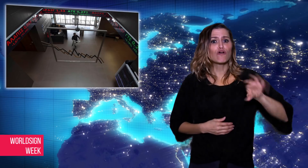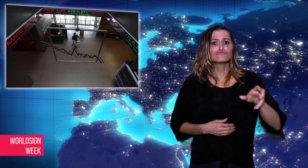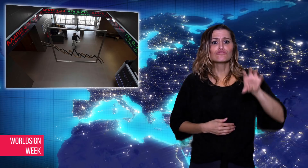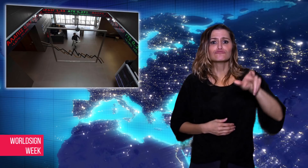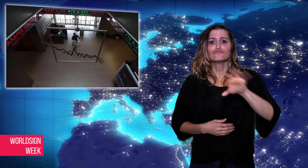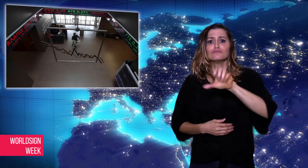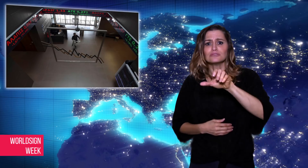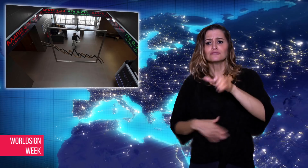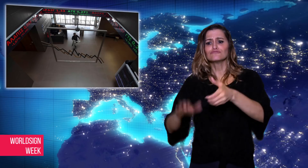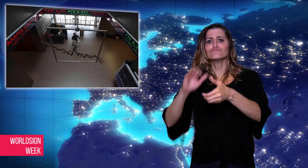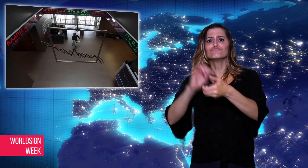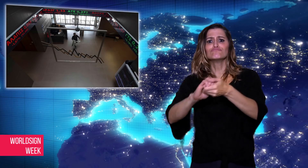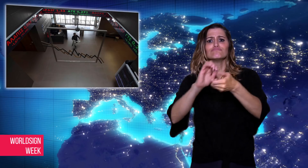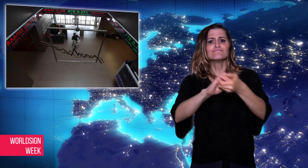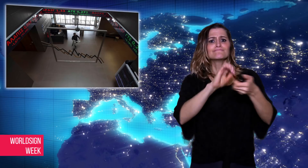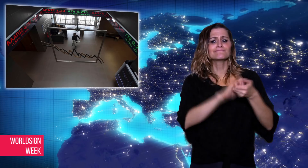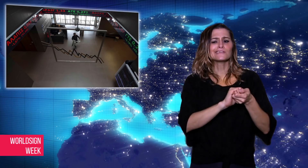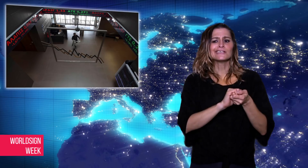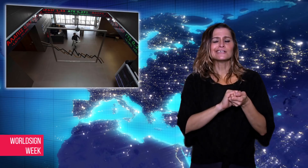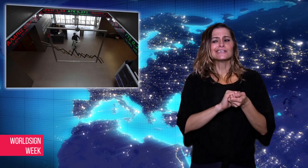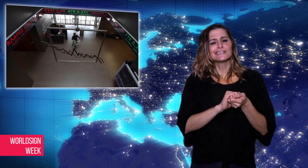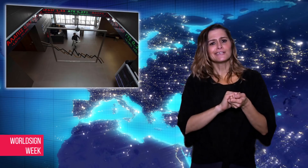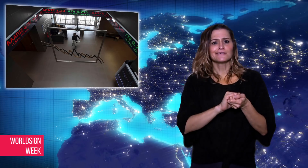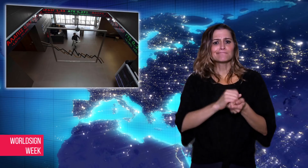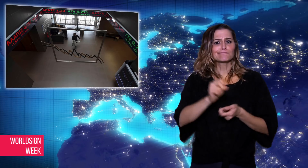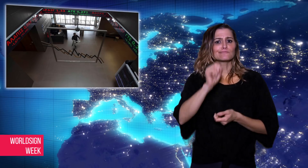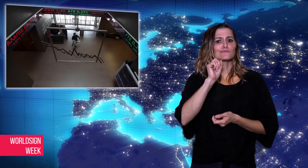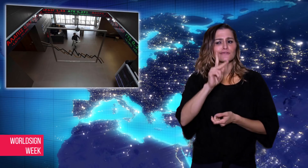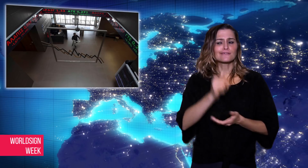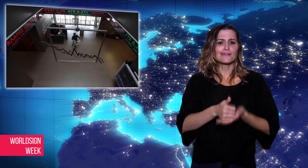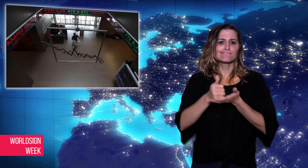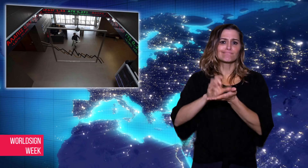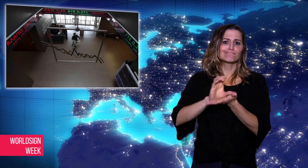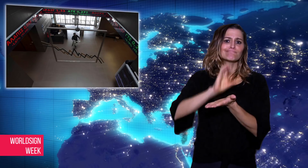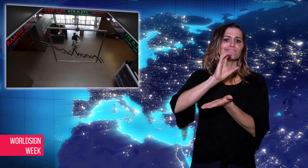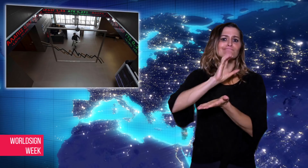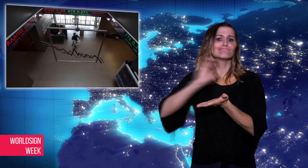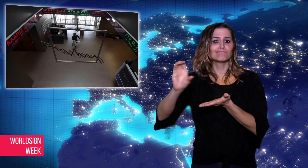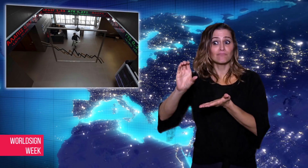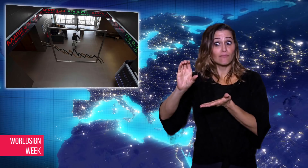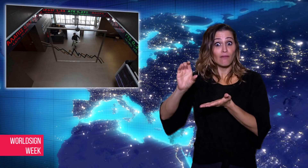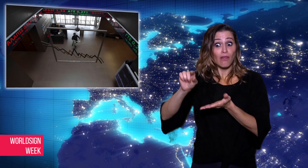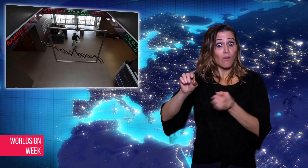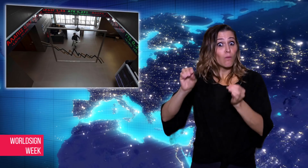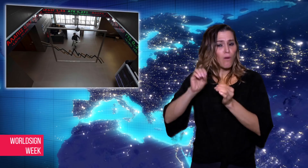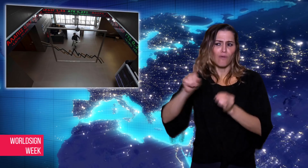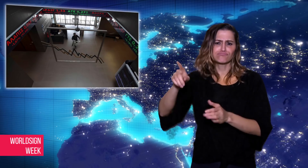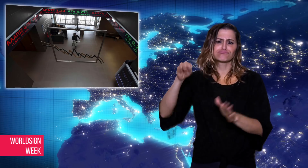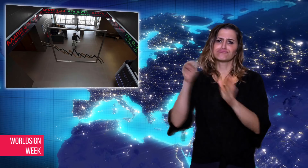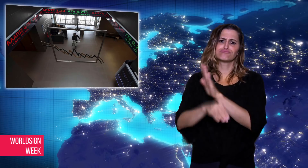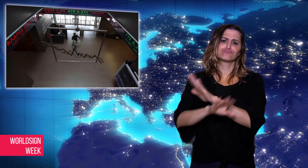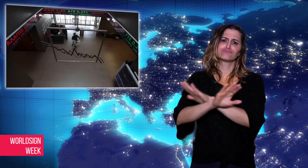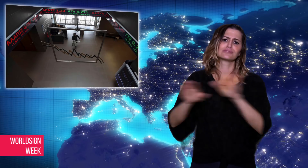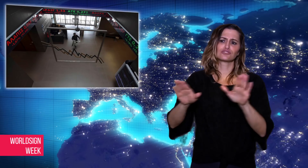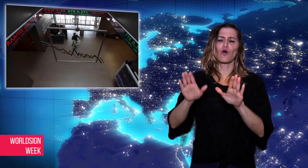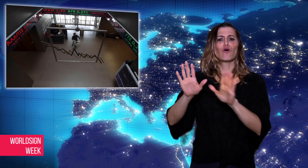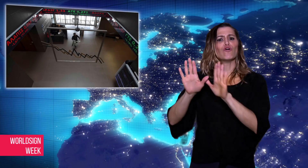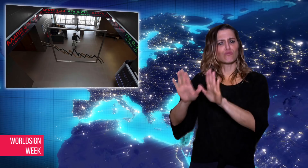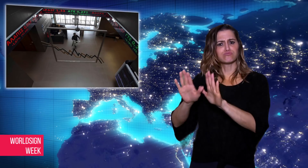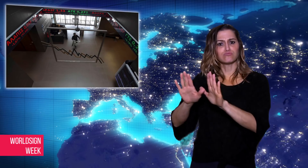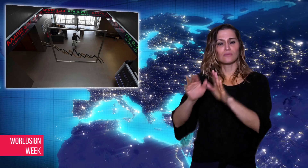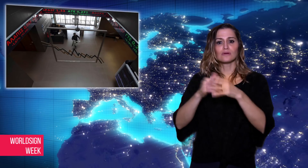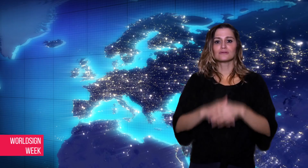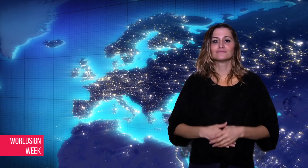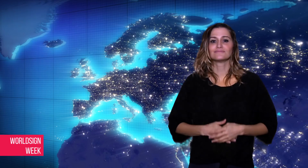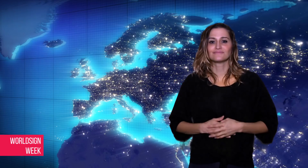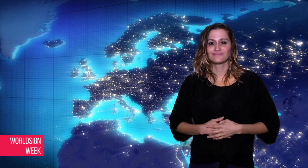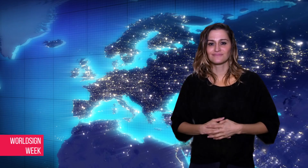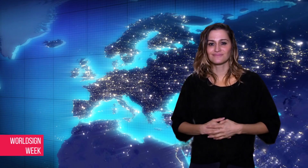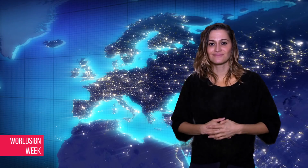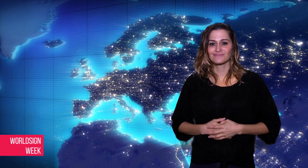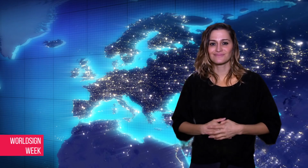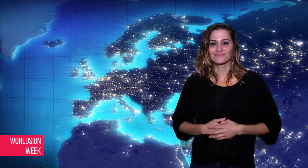been no intervention from the European partners.]”